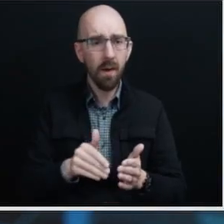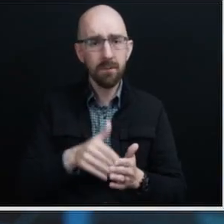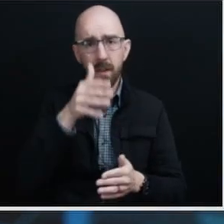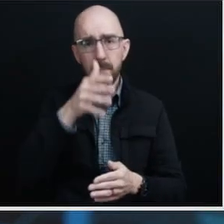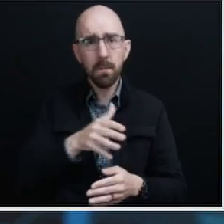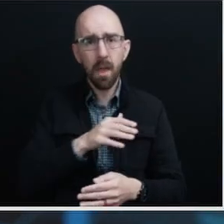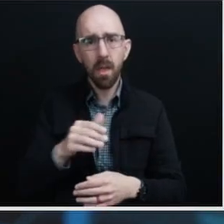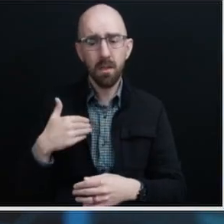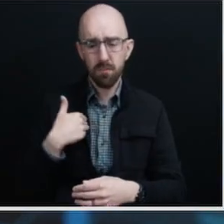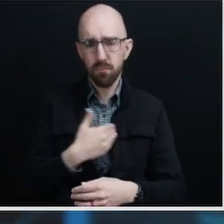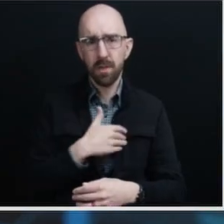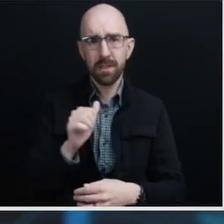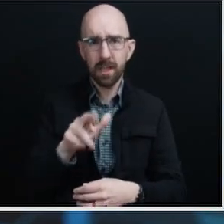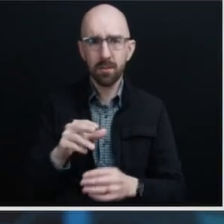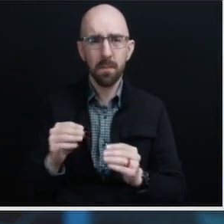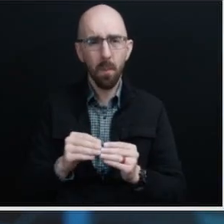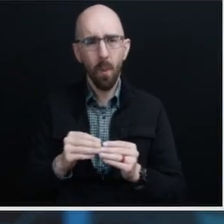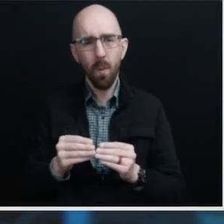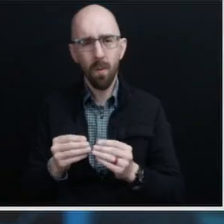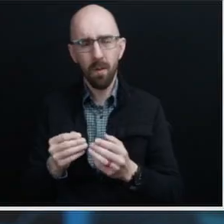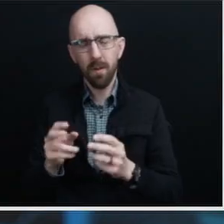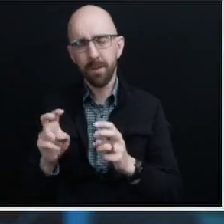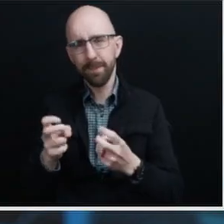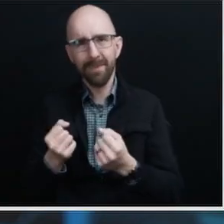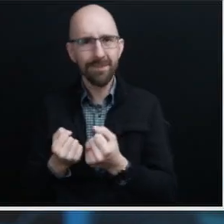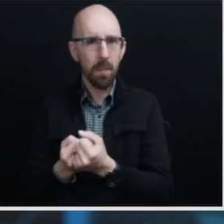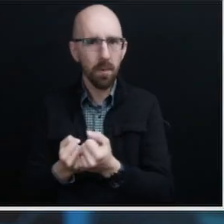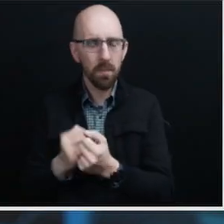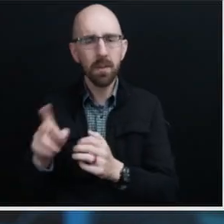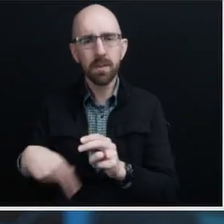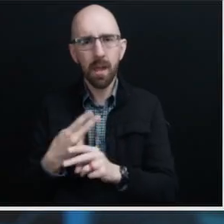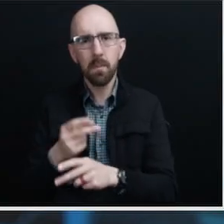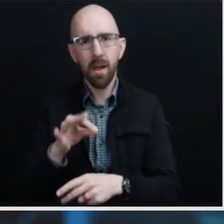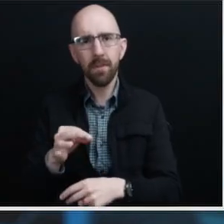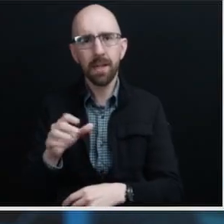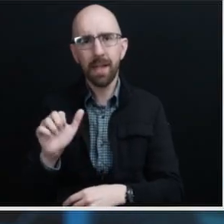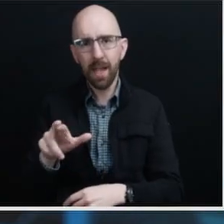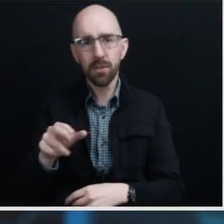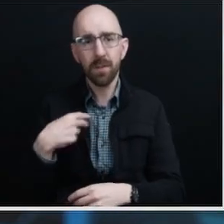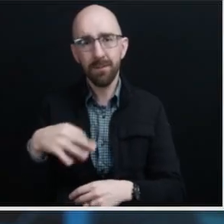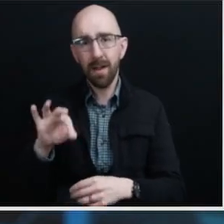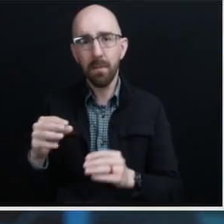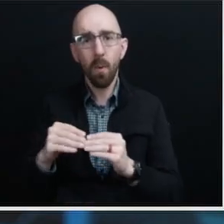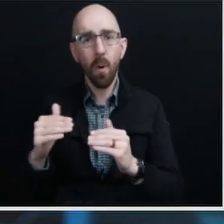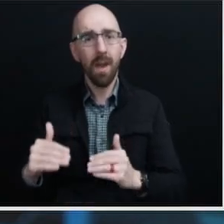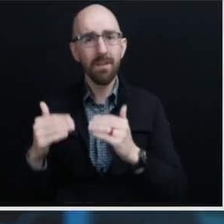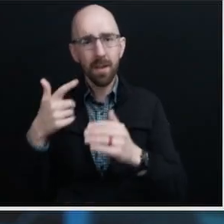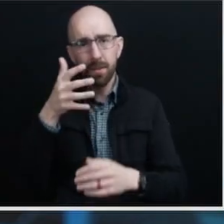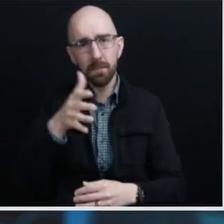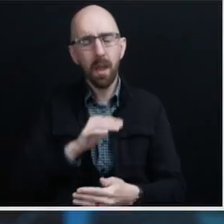although more favorable types of cancers, we find them more advanced because they write it off. So,